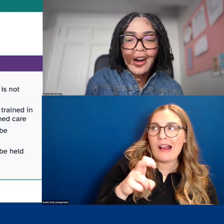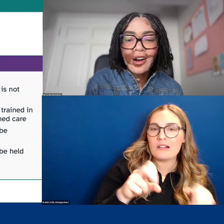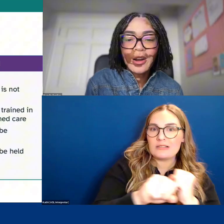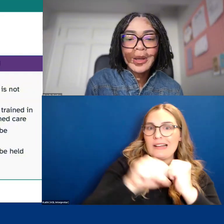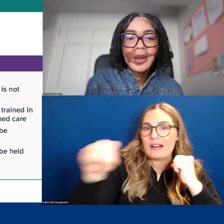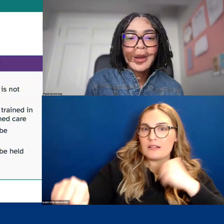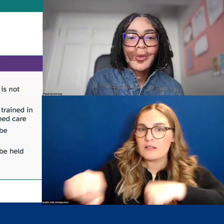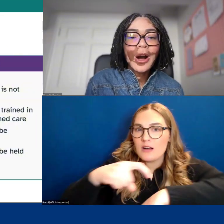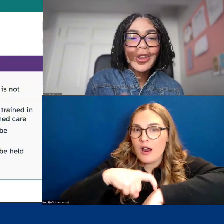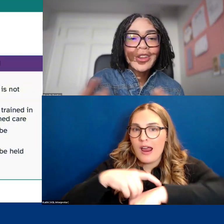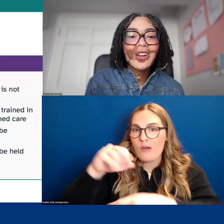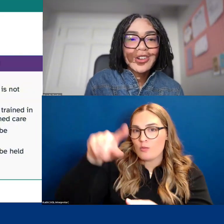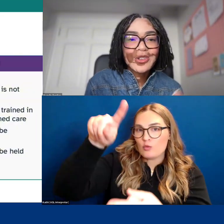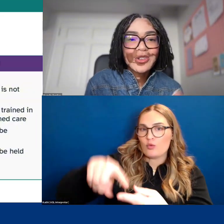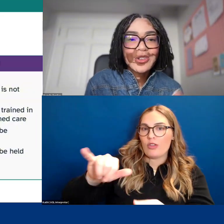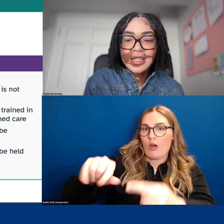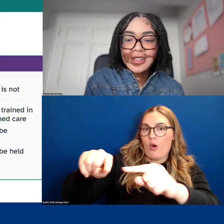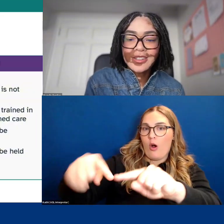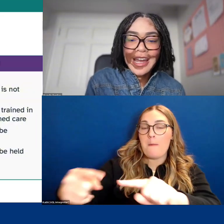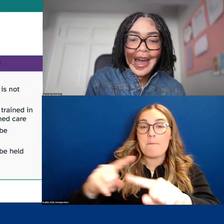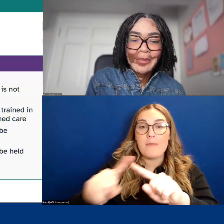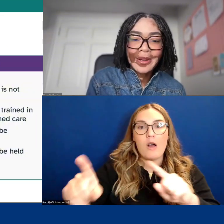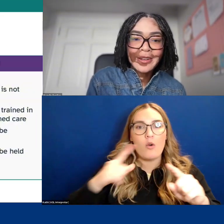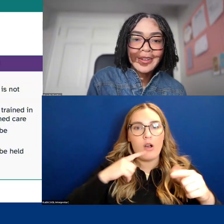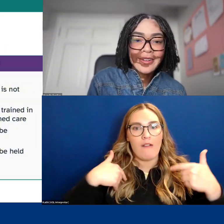that harm while the larger work continues to happen.